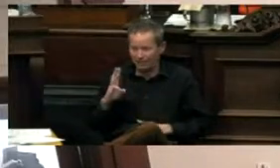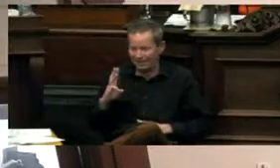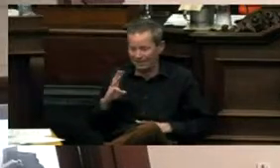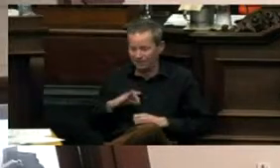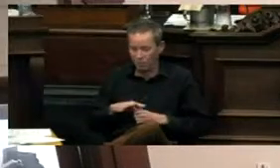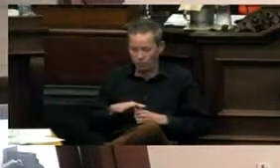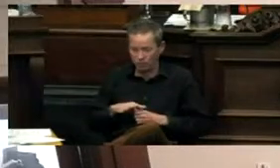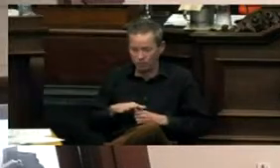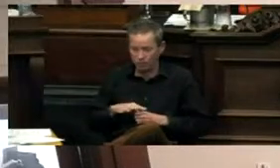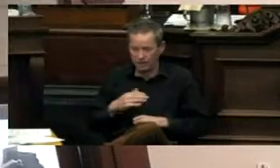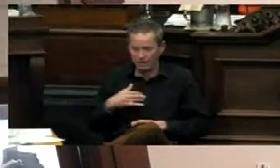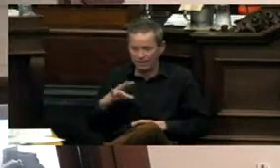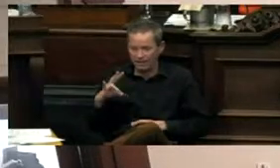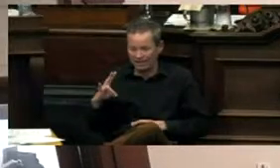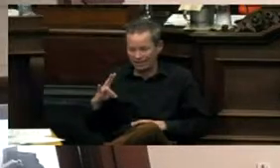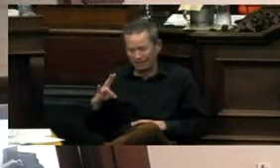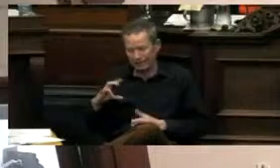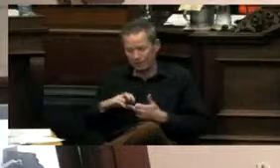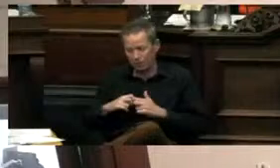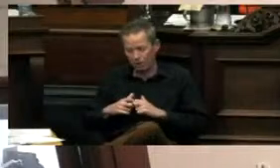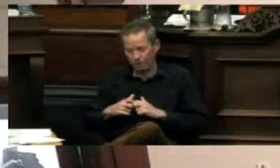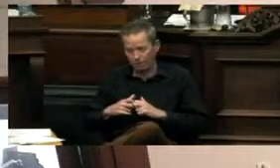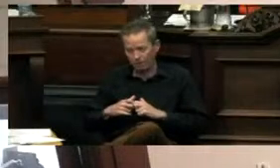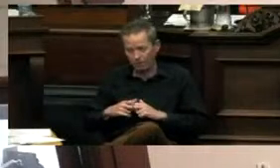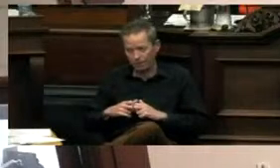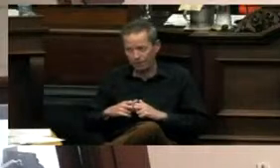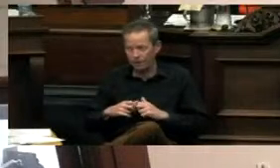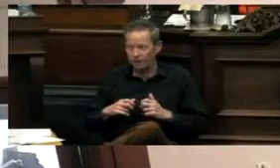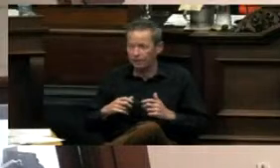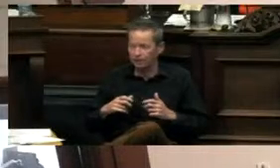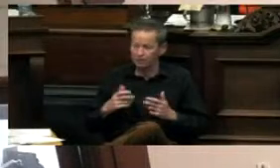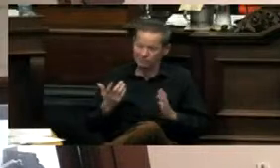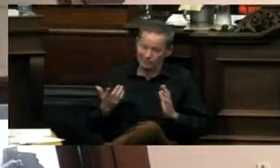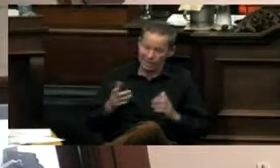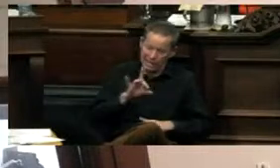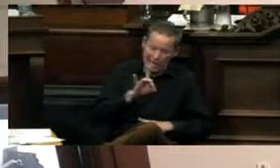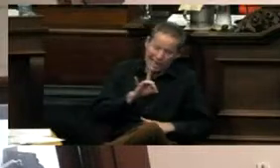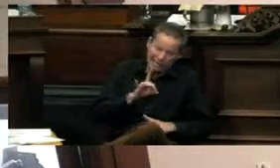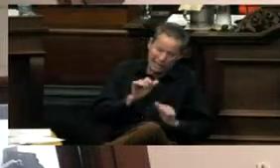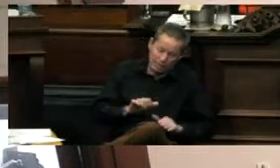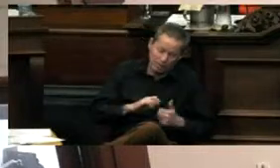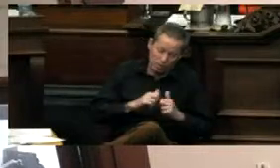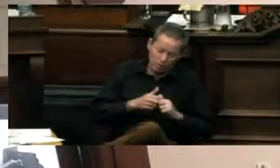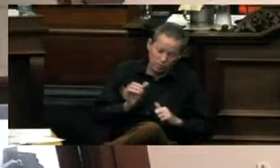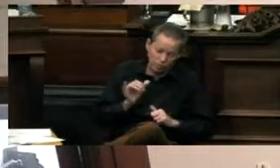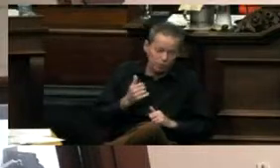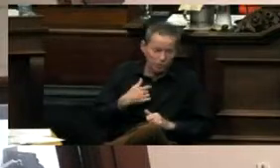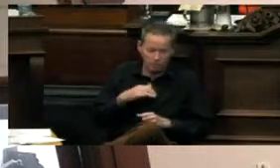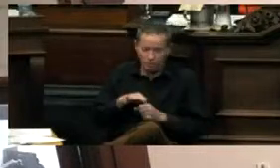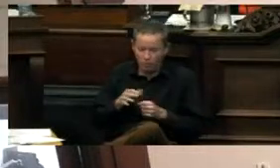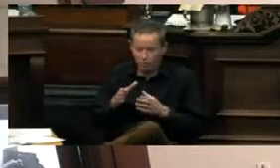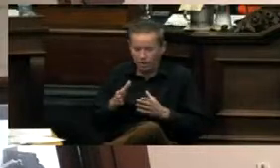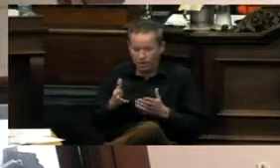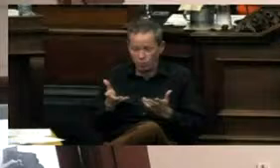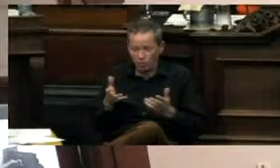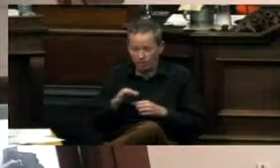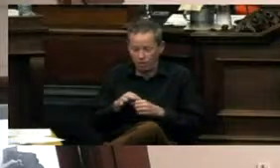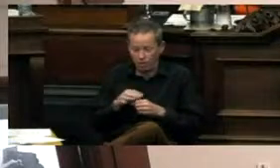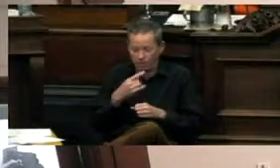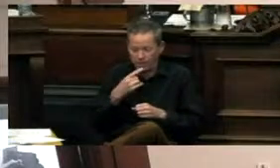mean, there are some there are some items that require six votes. Having seven council members is problematic in a